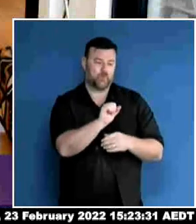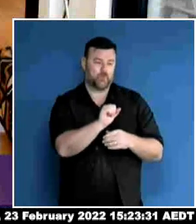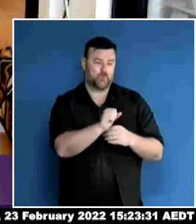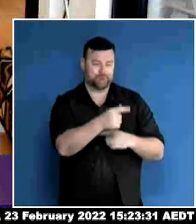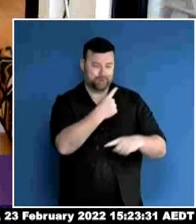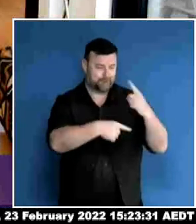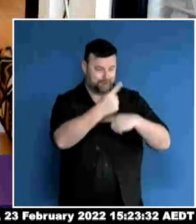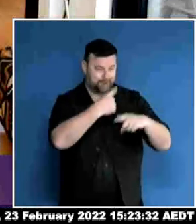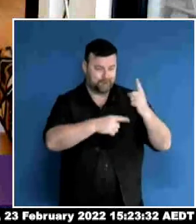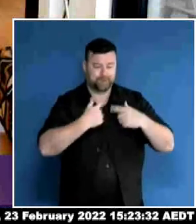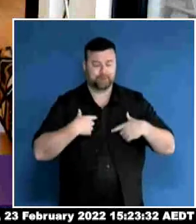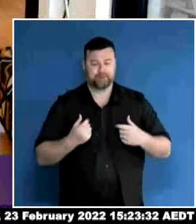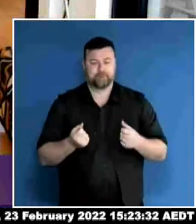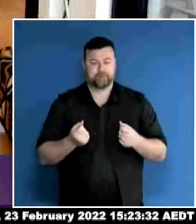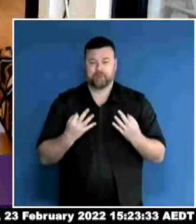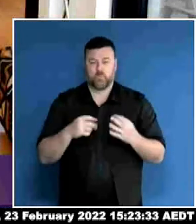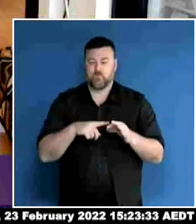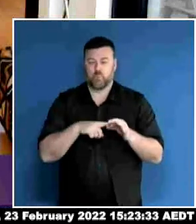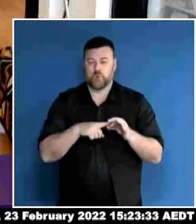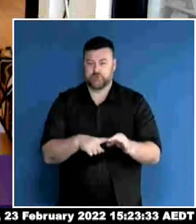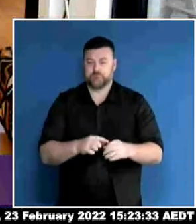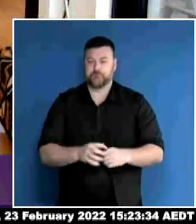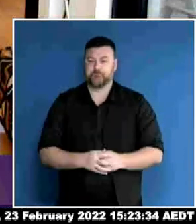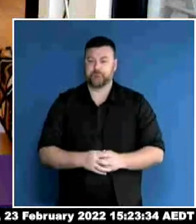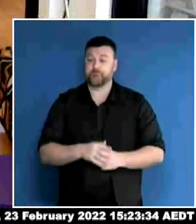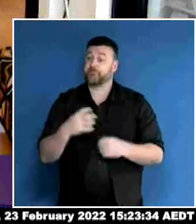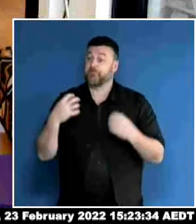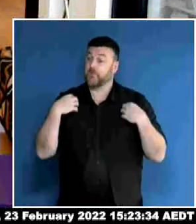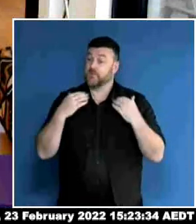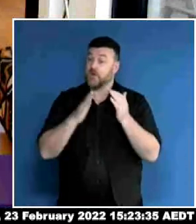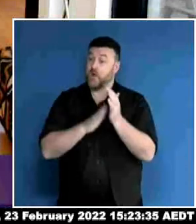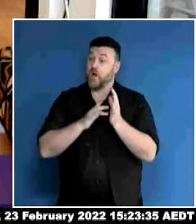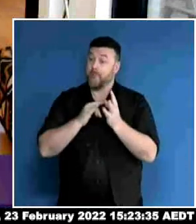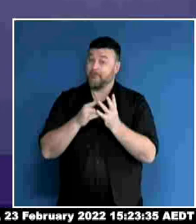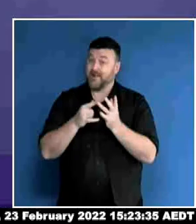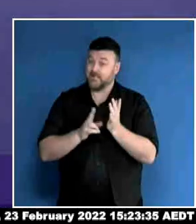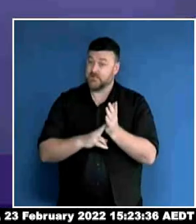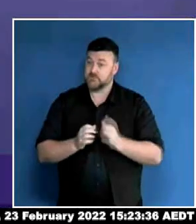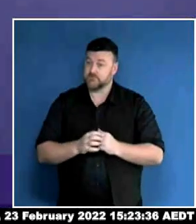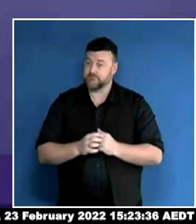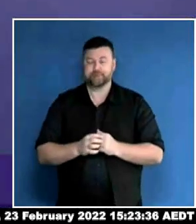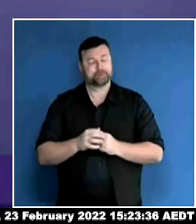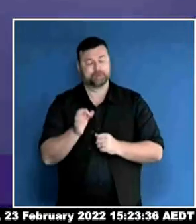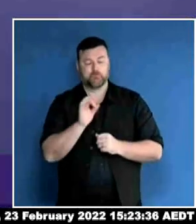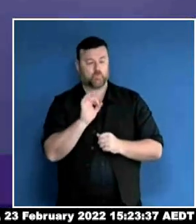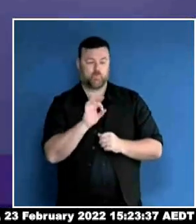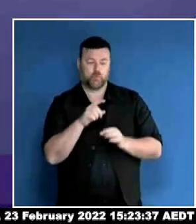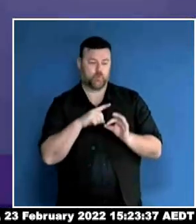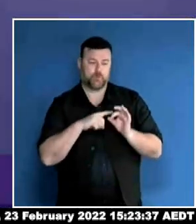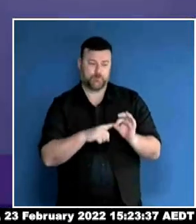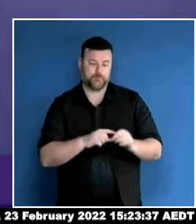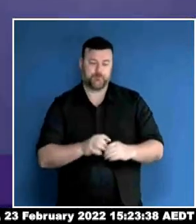Commissioner Mason. COMMISSIONER MASON: No questions, Chair. All right. Thank you very much.